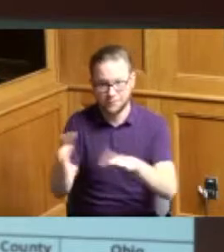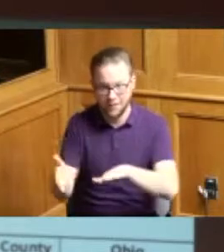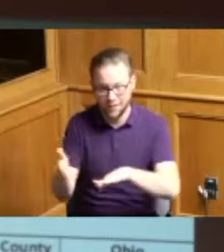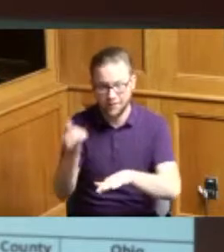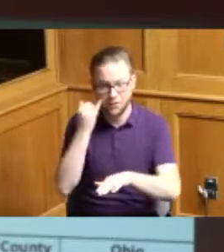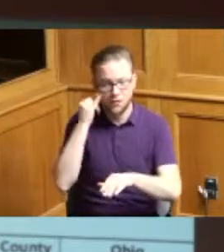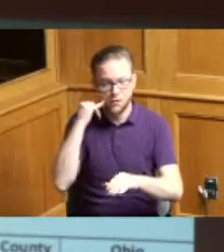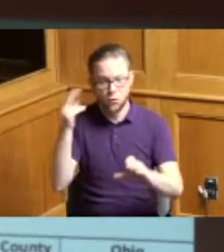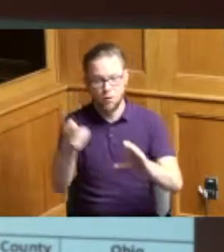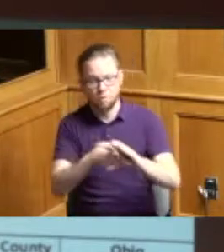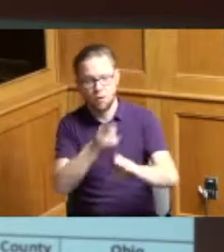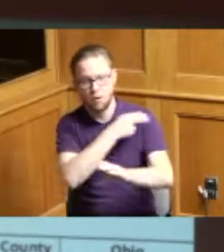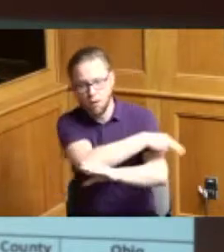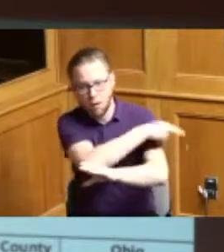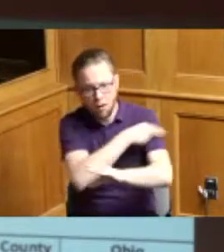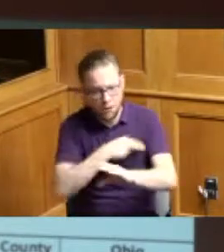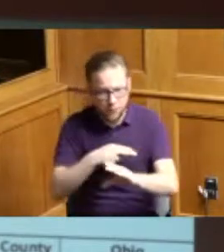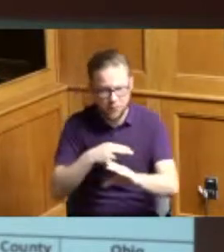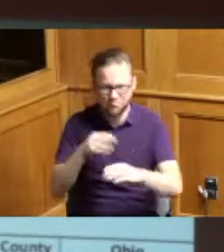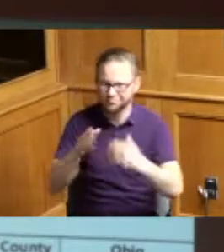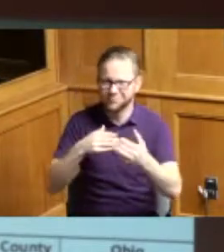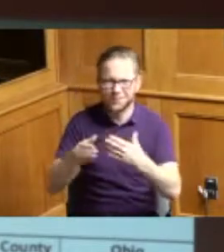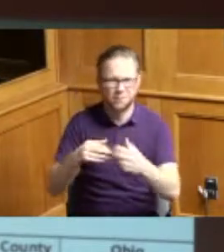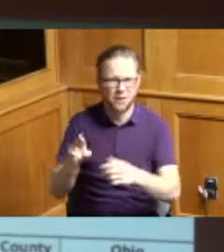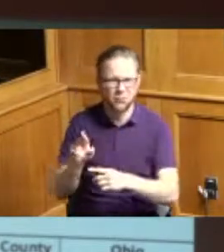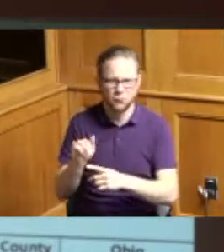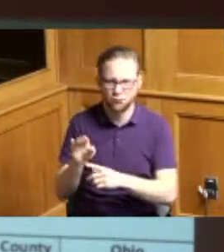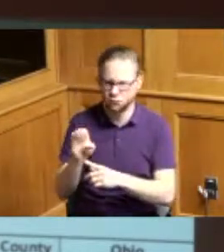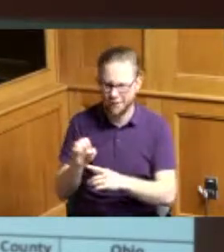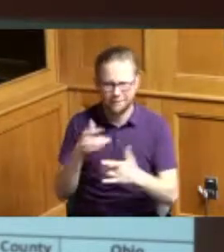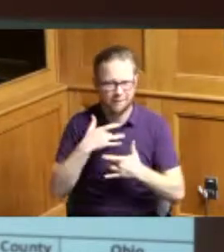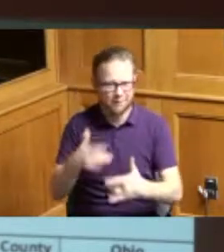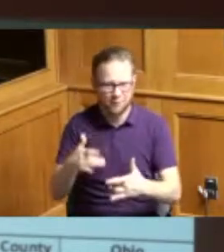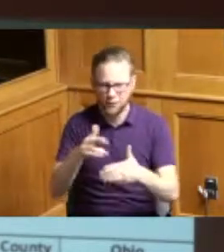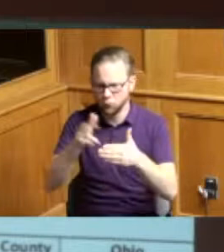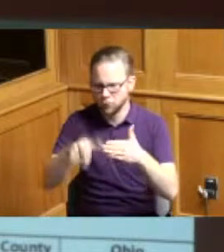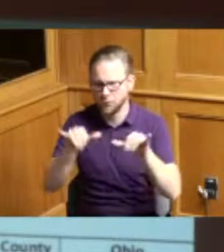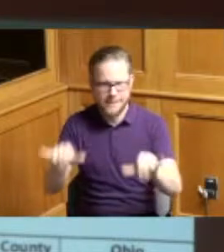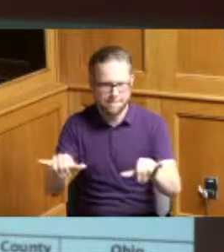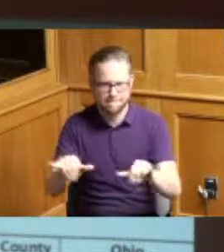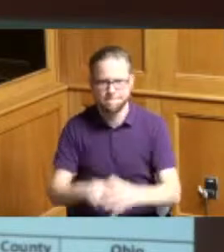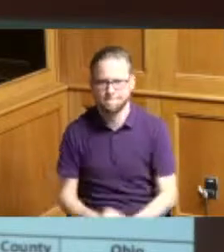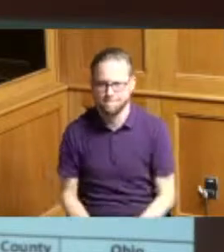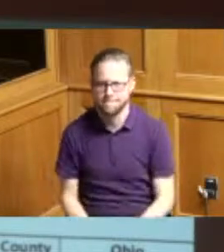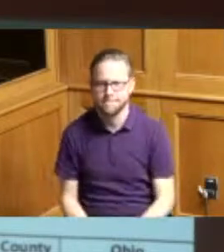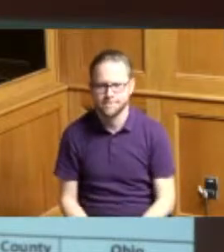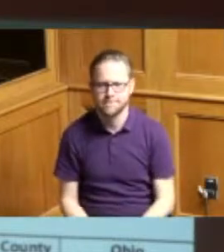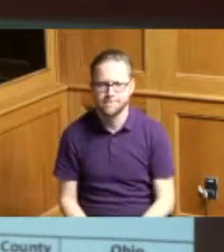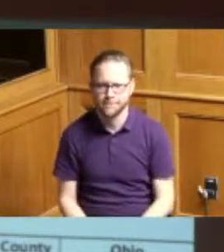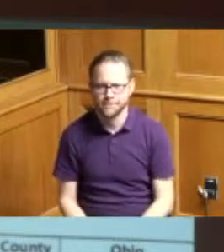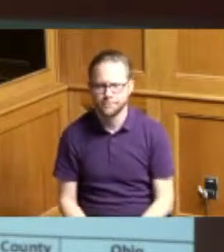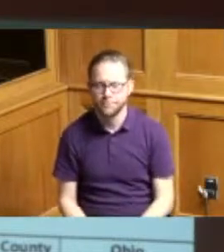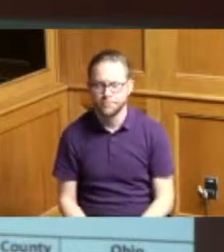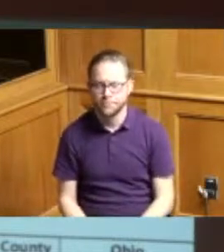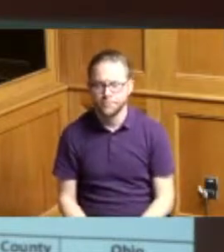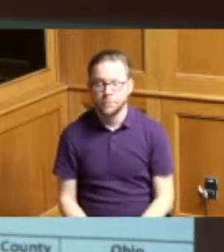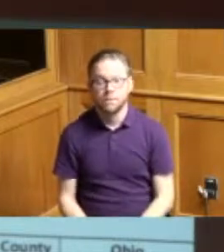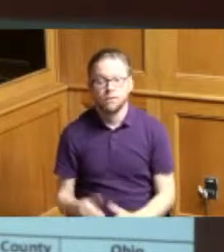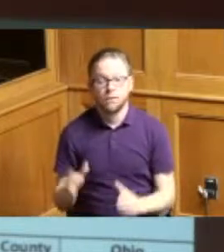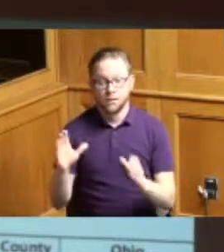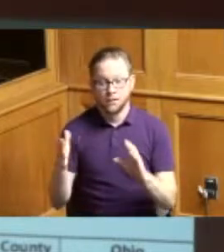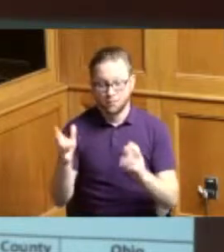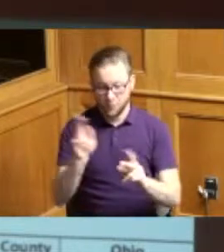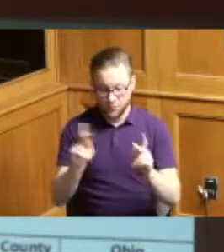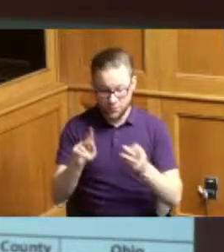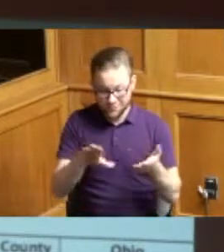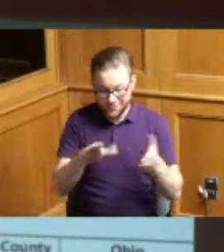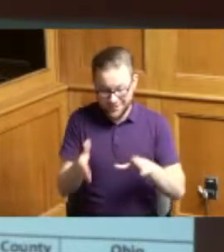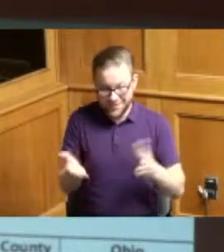outcome is much better overall and once again when you compare deaths here in Hamilton County